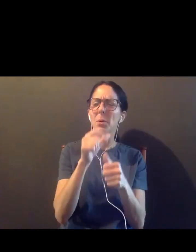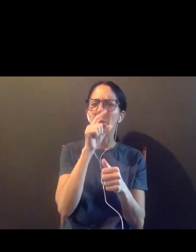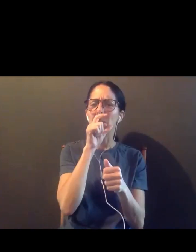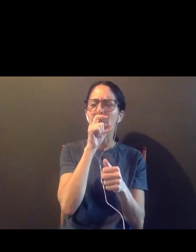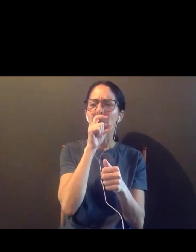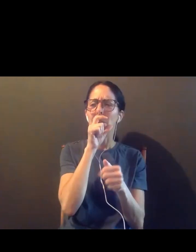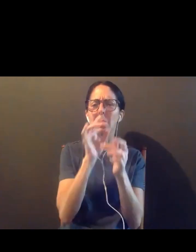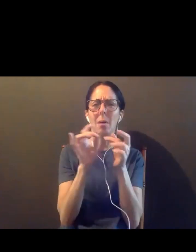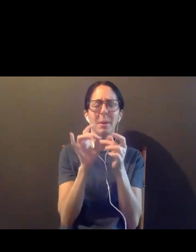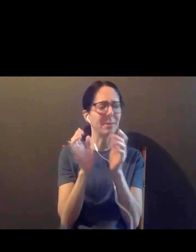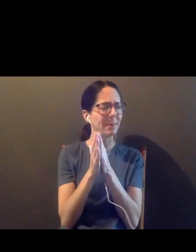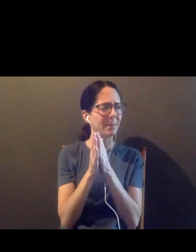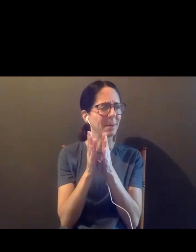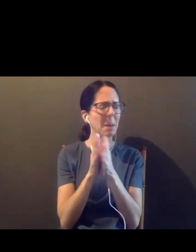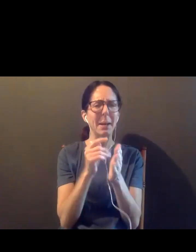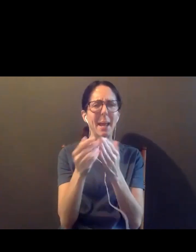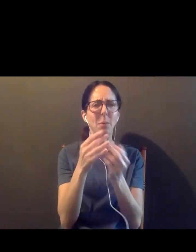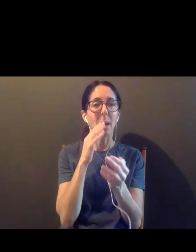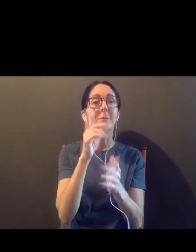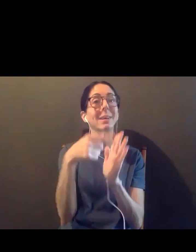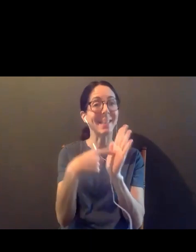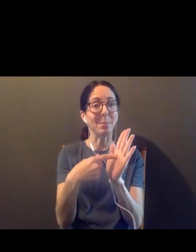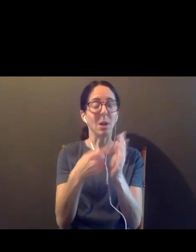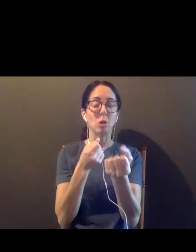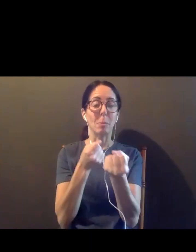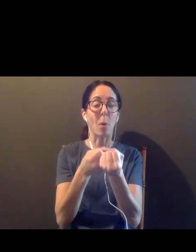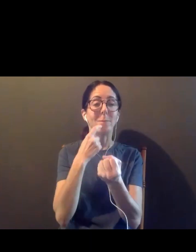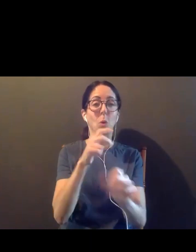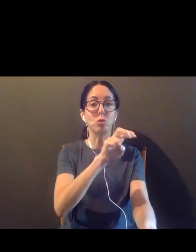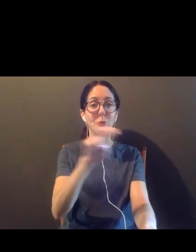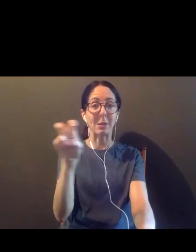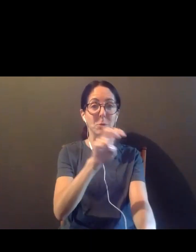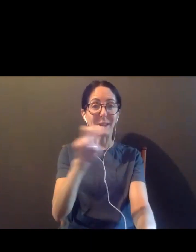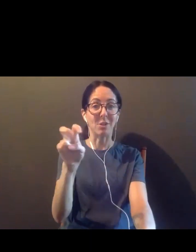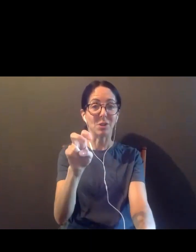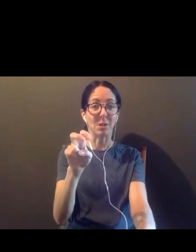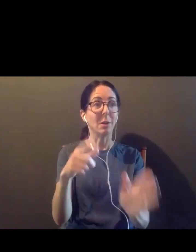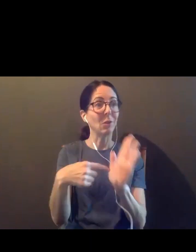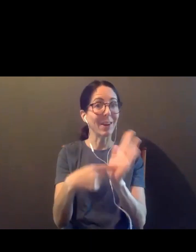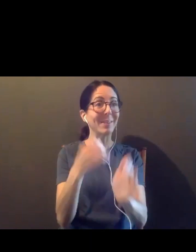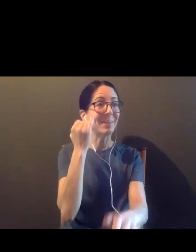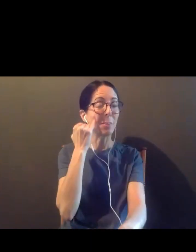you know, support for transportation, especially if you have a child with a disability or you